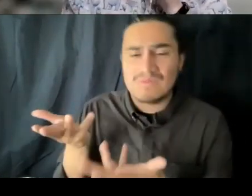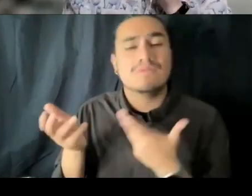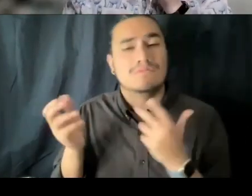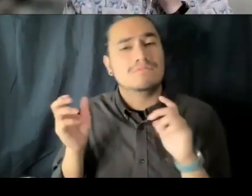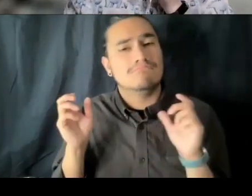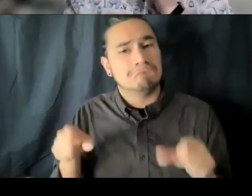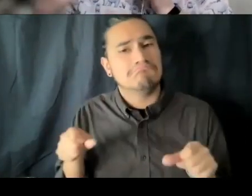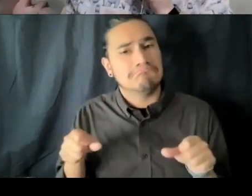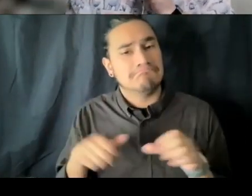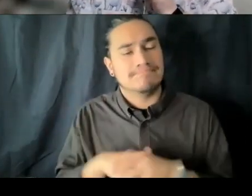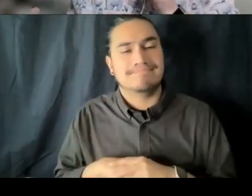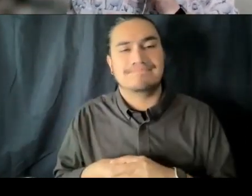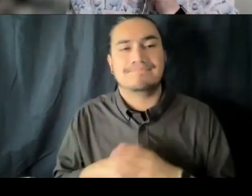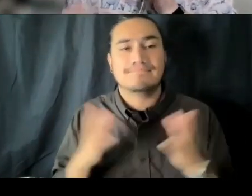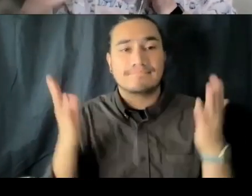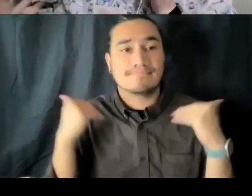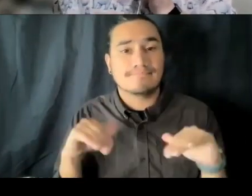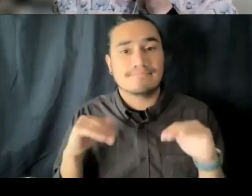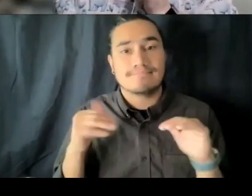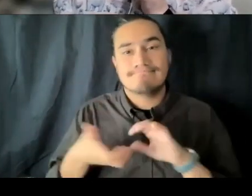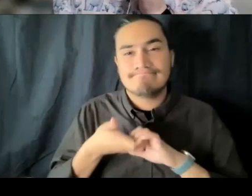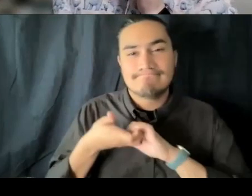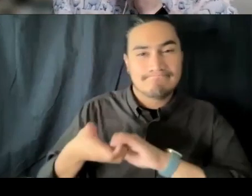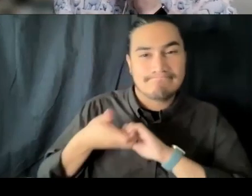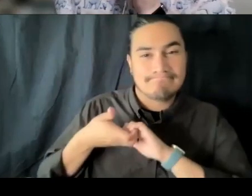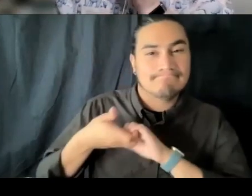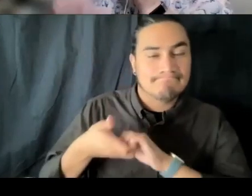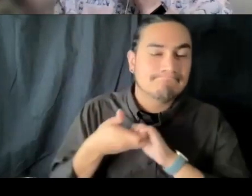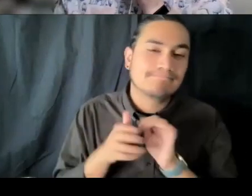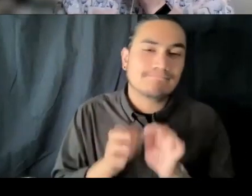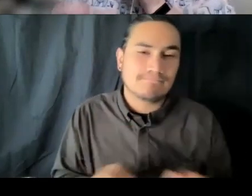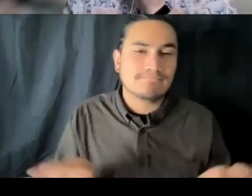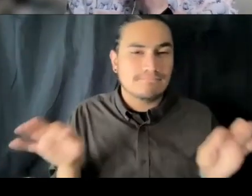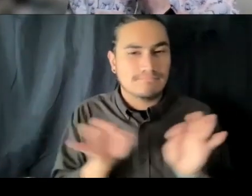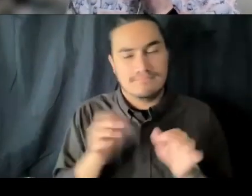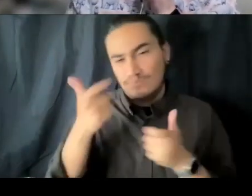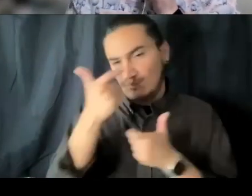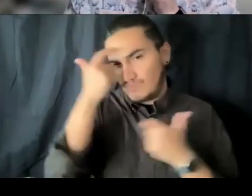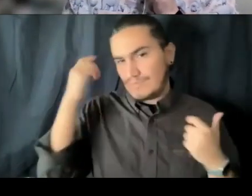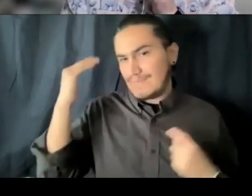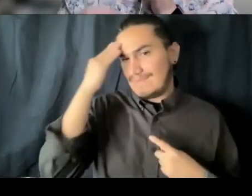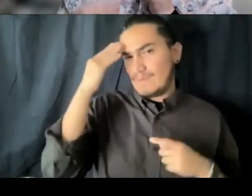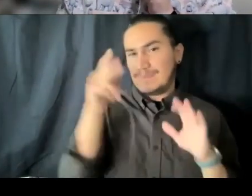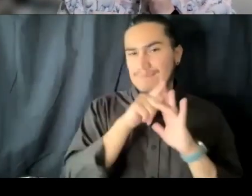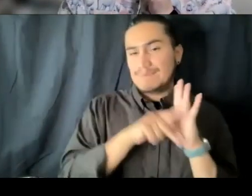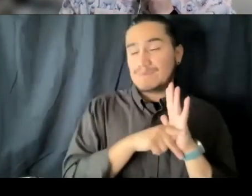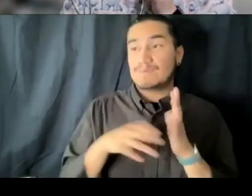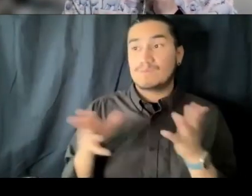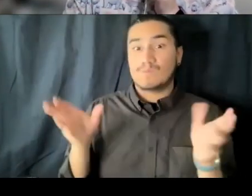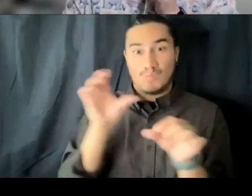Things like that. Collaborate, this is another trauma-informed principle. So working with the person to come up with support